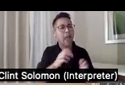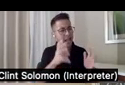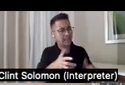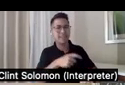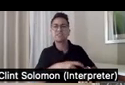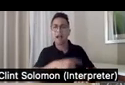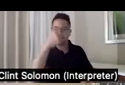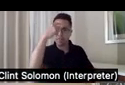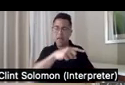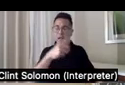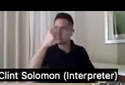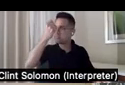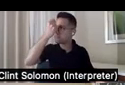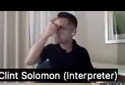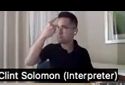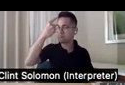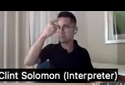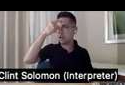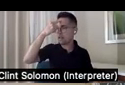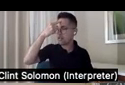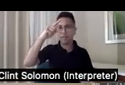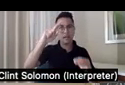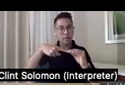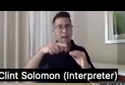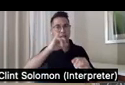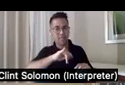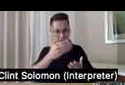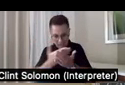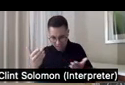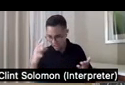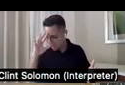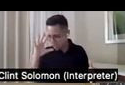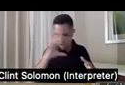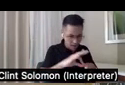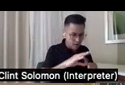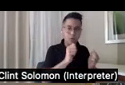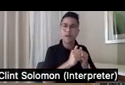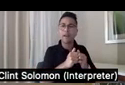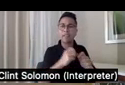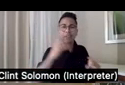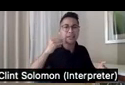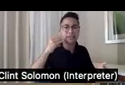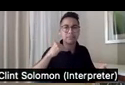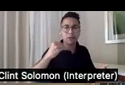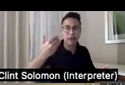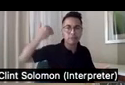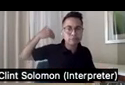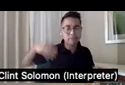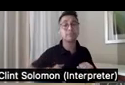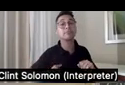think about its connection then to an experience they had and in the beginning the sharing of these